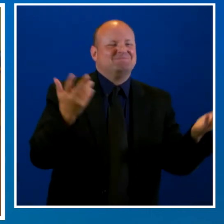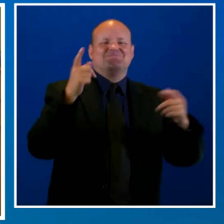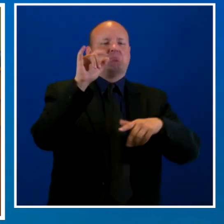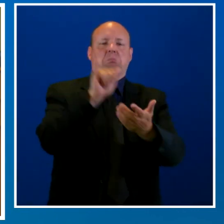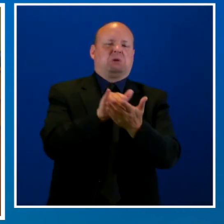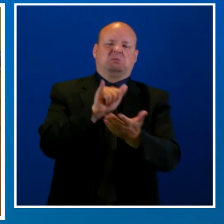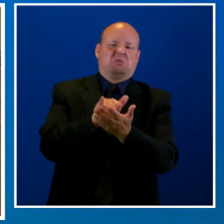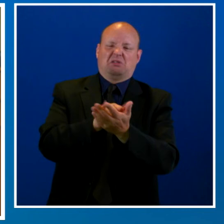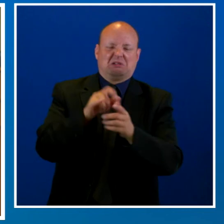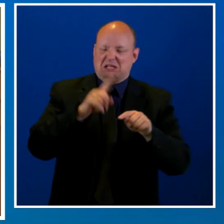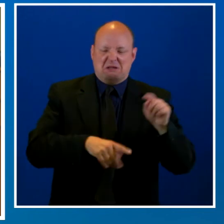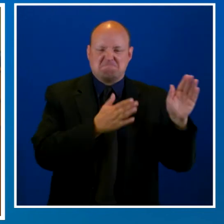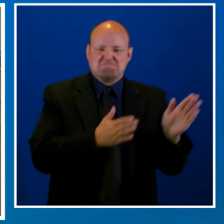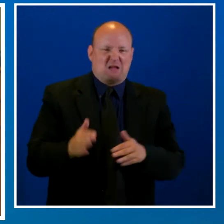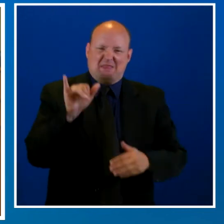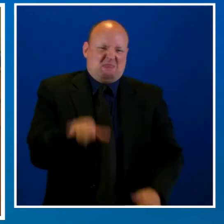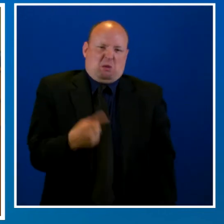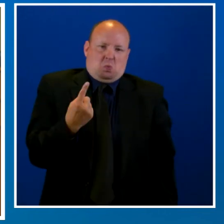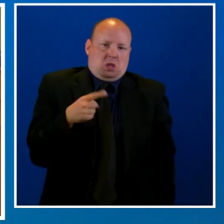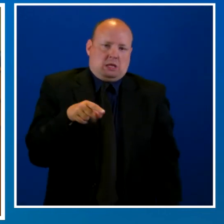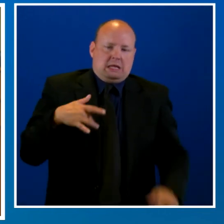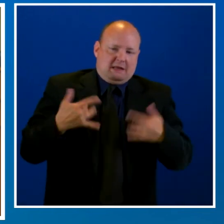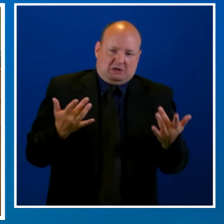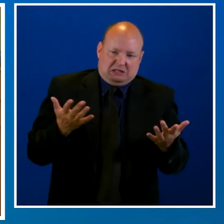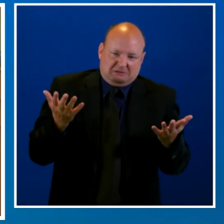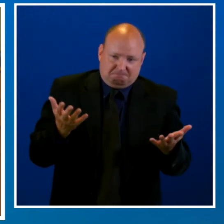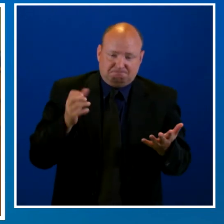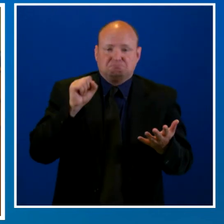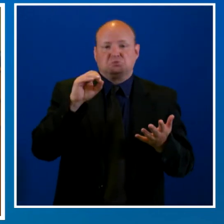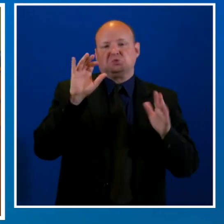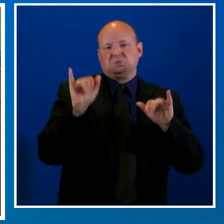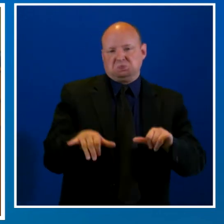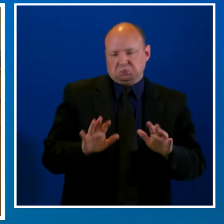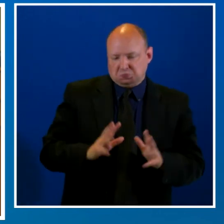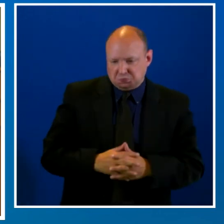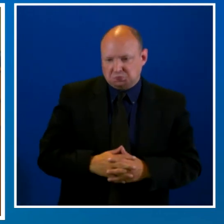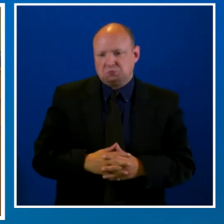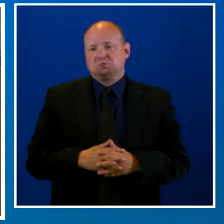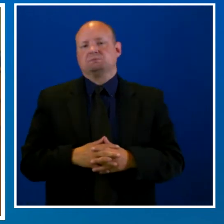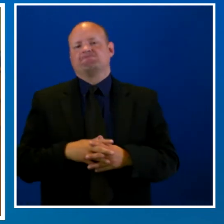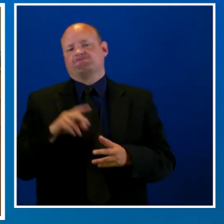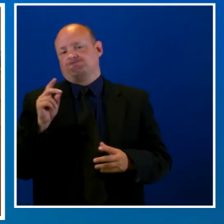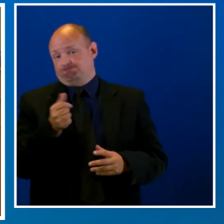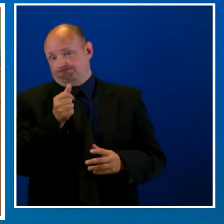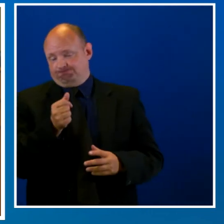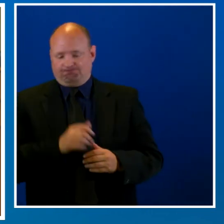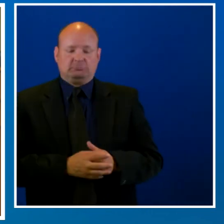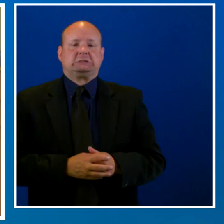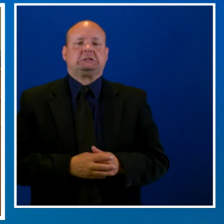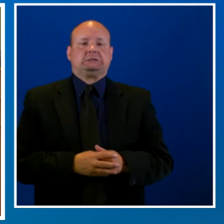in staffing levels in our Parks and Recreation Department caused by the COVID-19 pandemic.